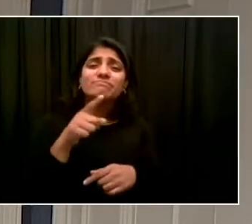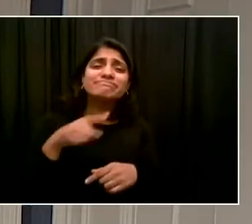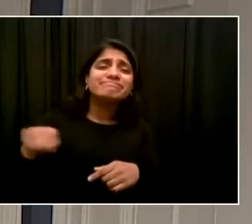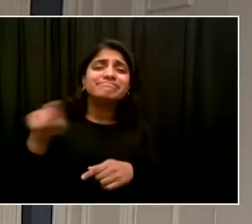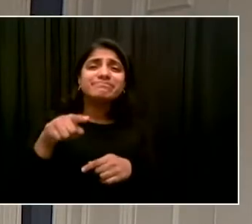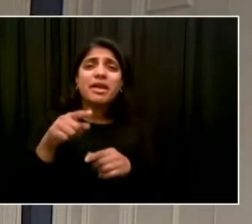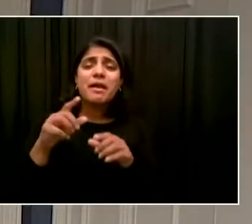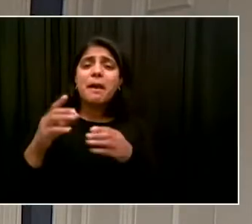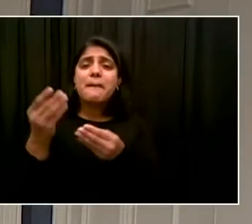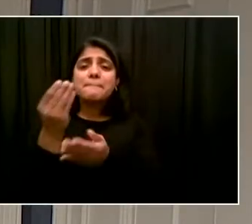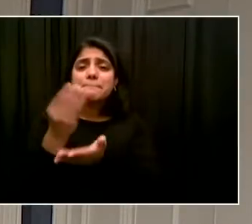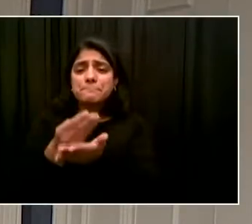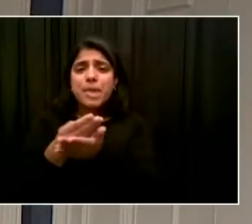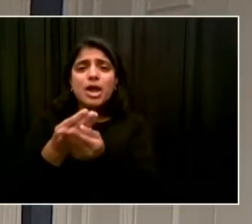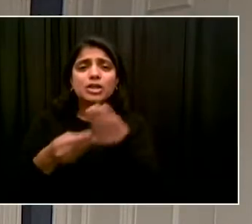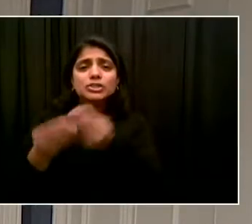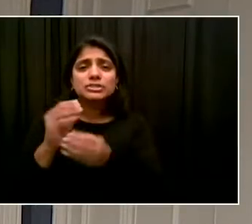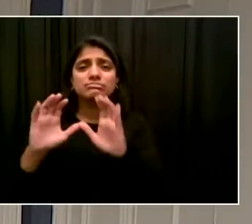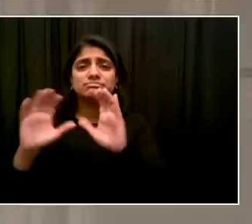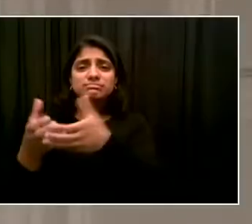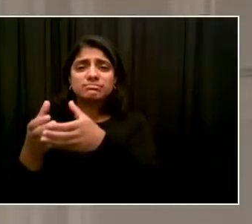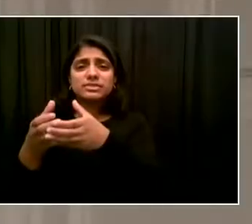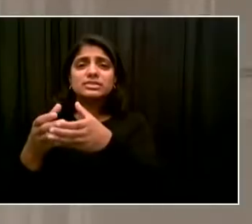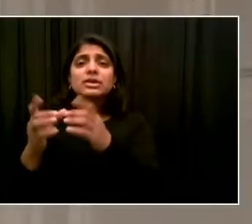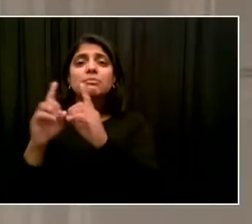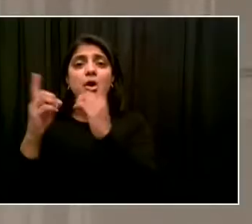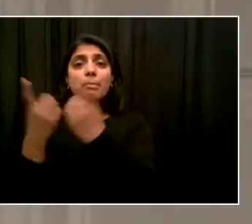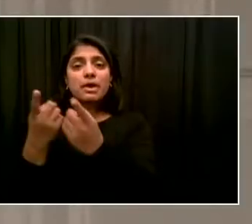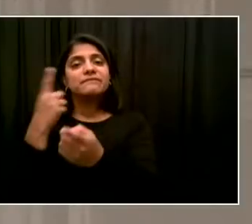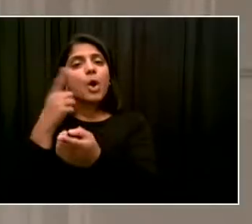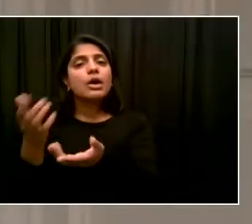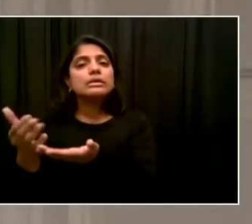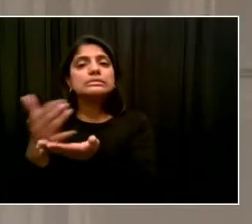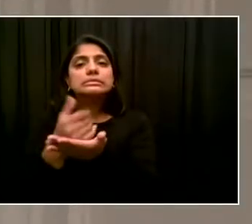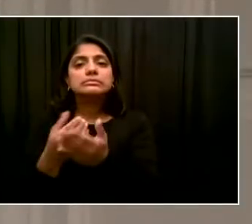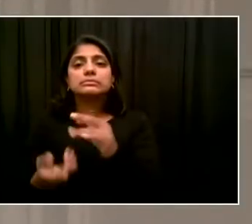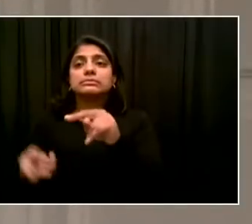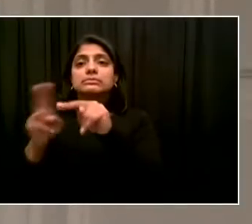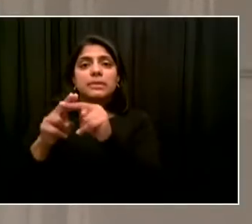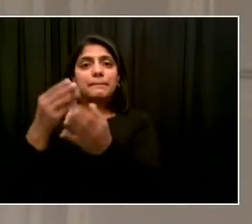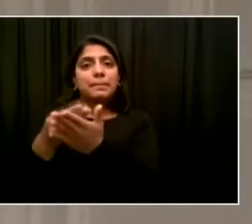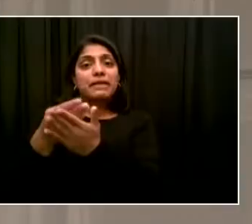THANK YOU FOR INCREASING THE BUDGET. I'M SHOCKED